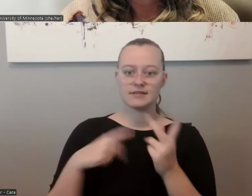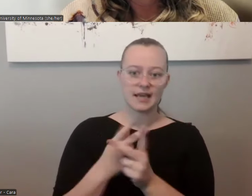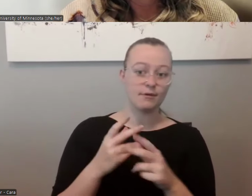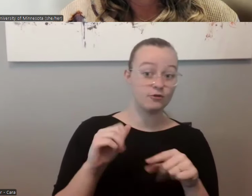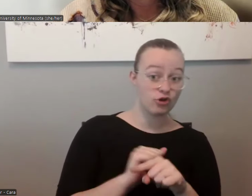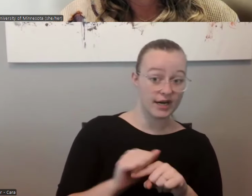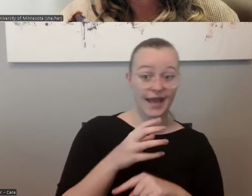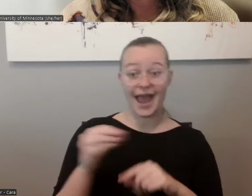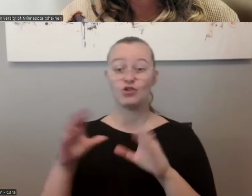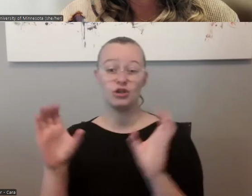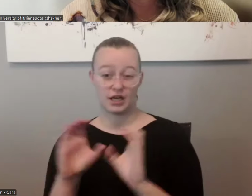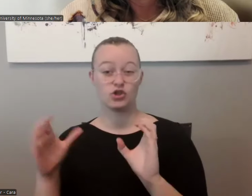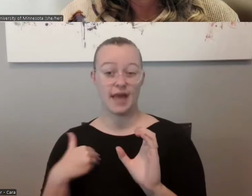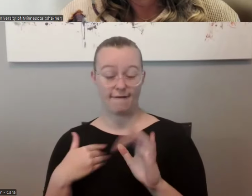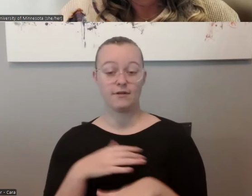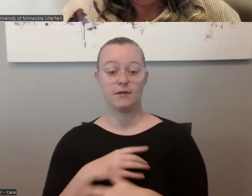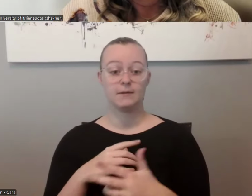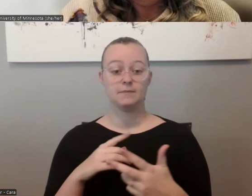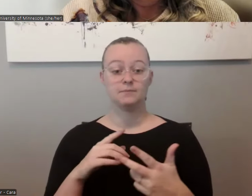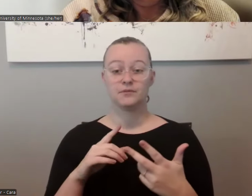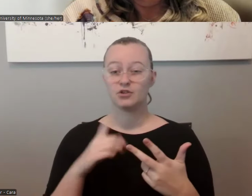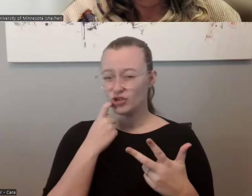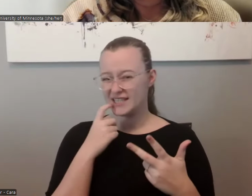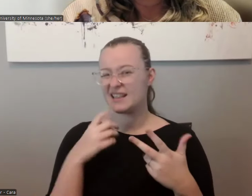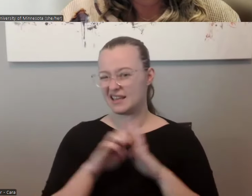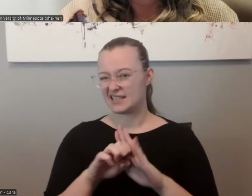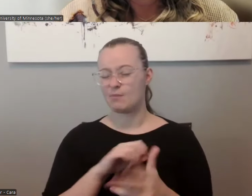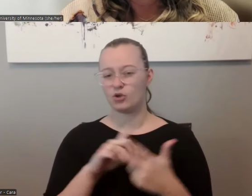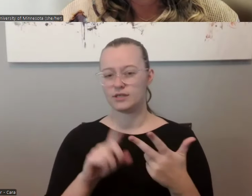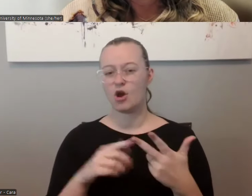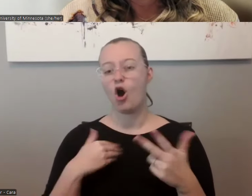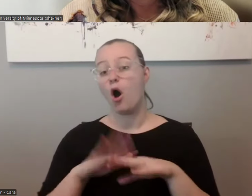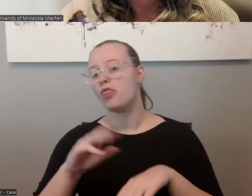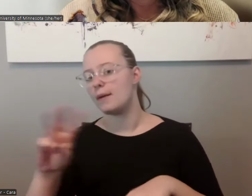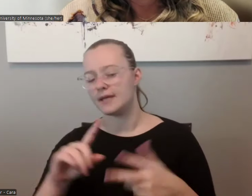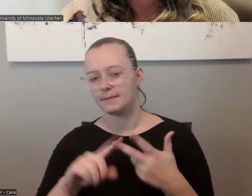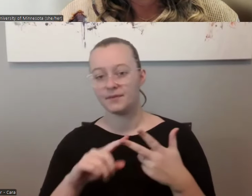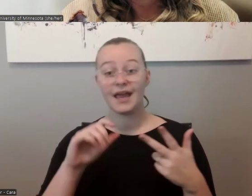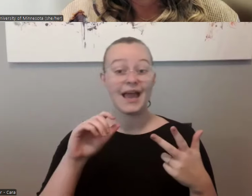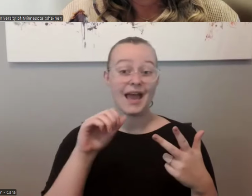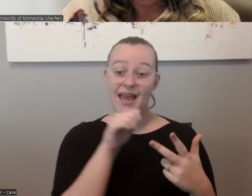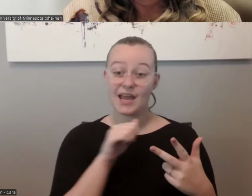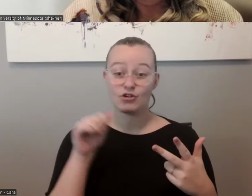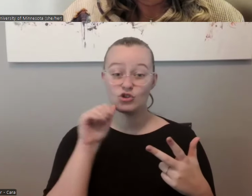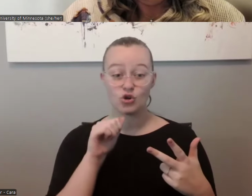received and credentials earned. Then some more recent examples that we have on the website, Arizona's ARPA spending